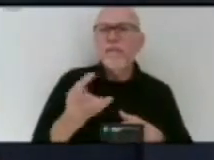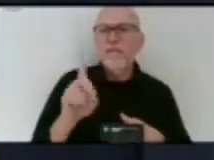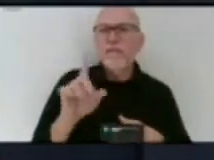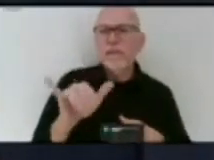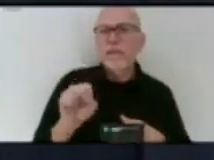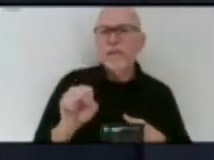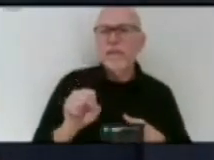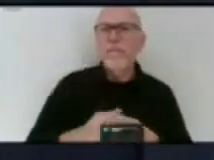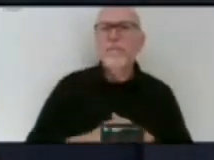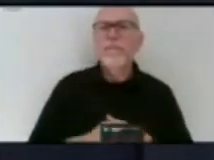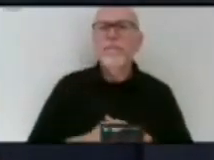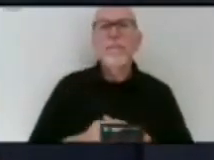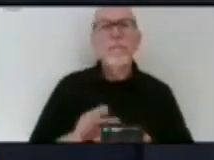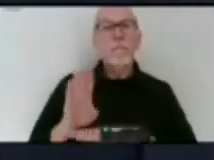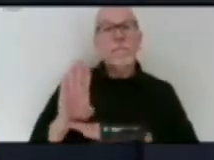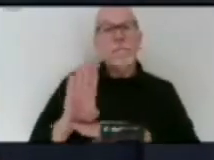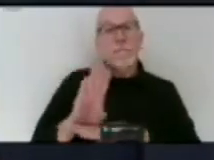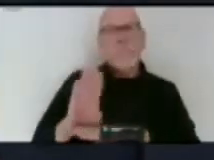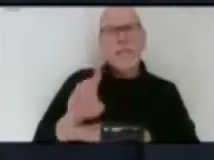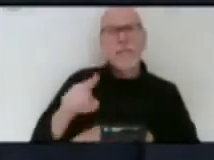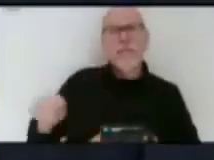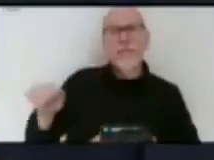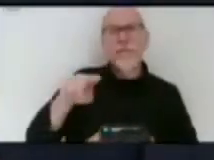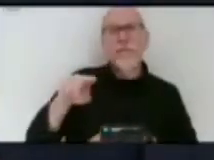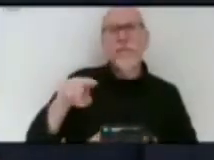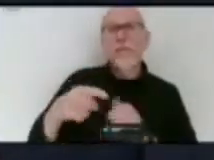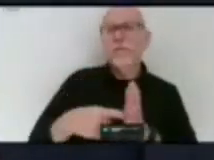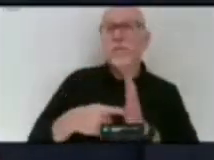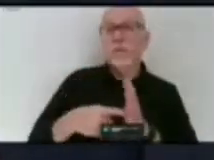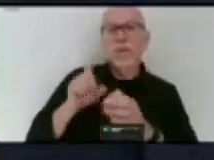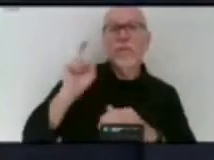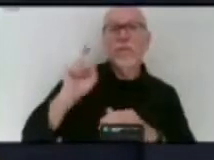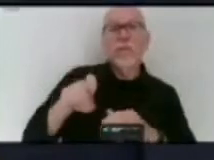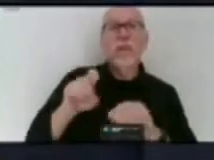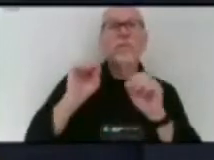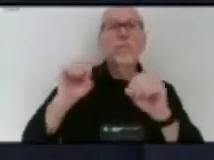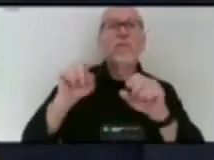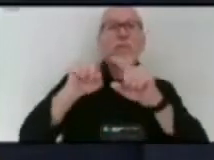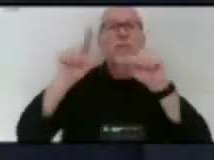businesses are required to place signage at their public and employee